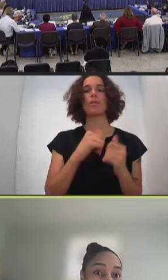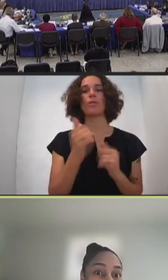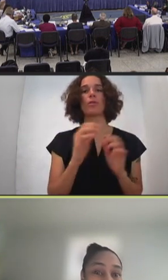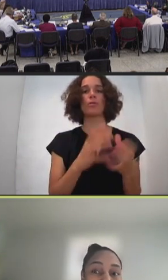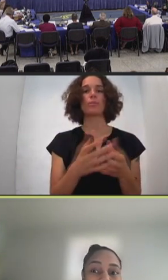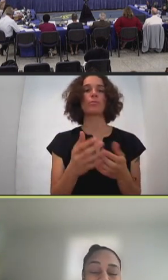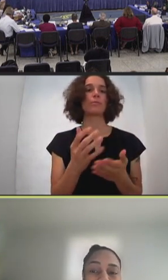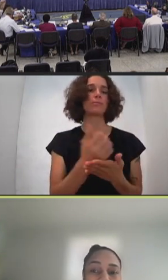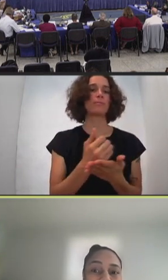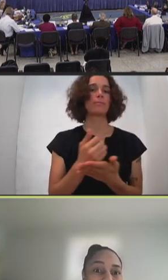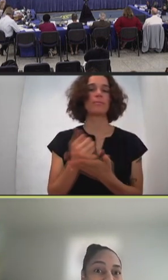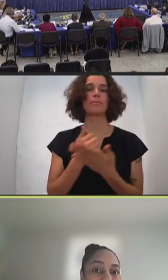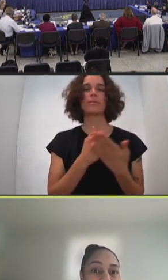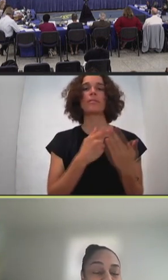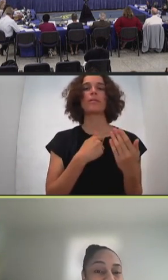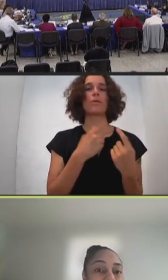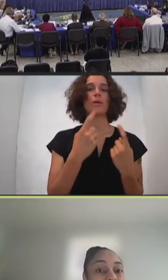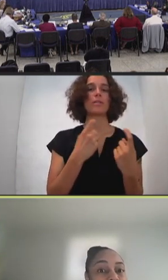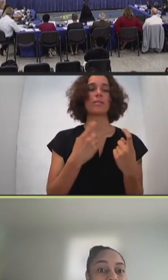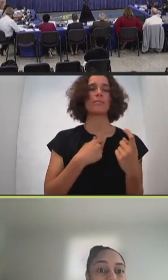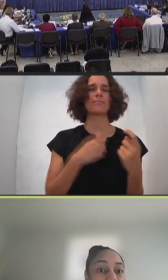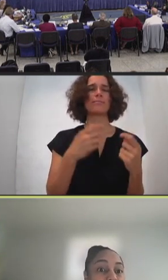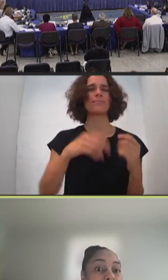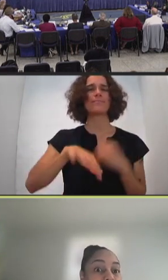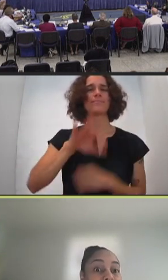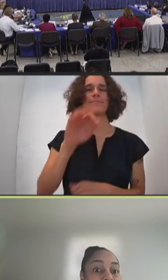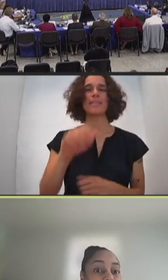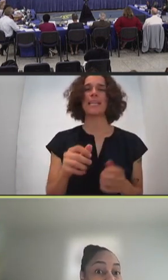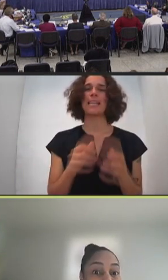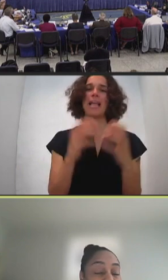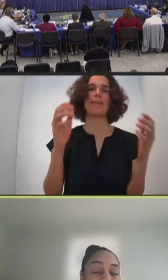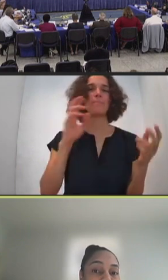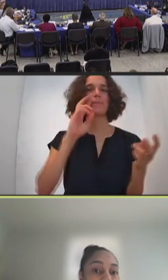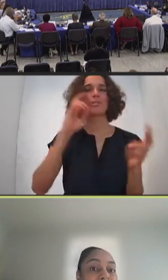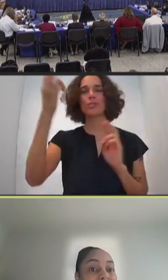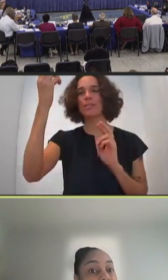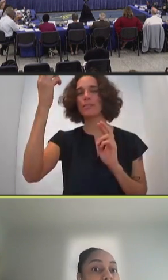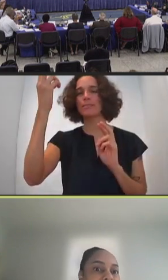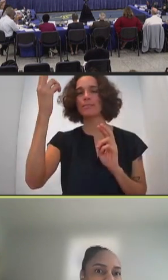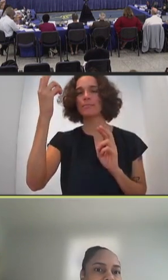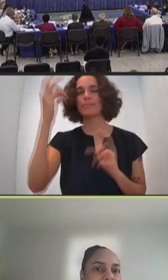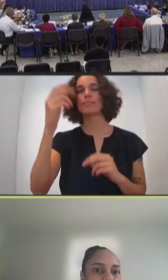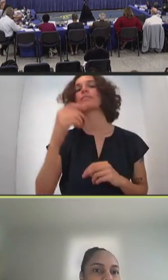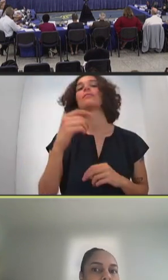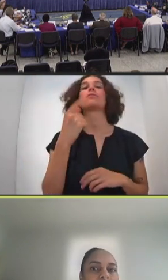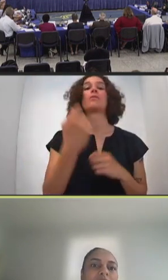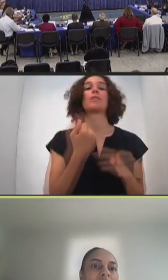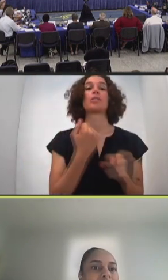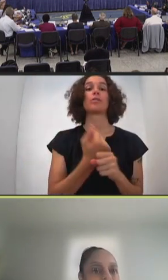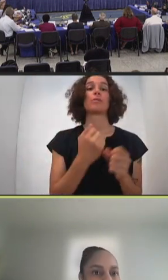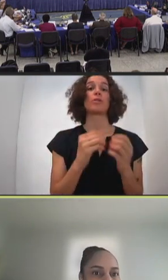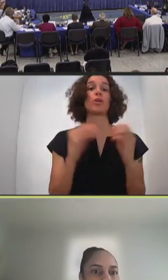misunderstanding. And in the year -- over a year of there being no consistent nationwide messaging